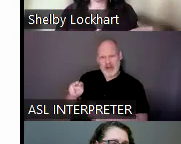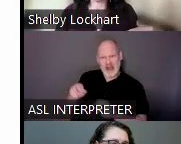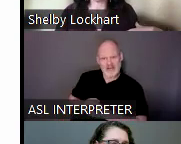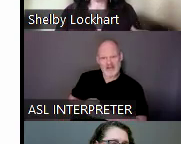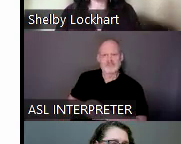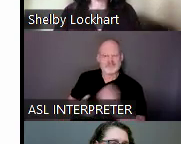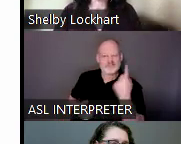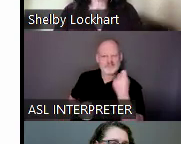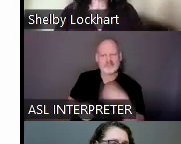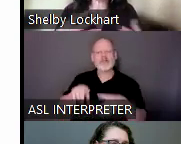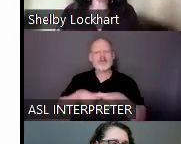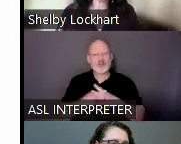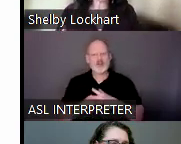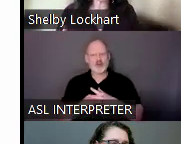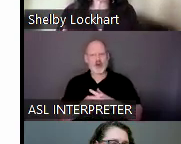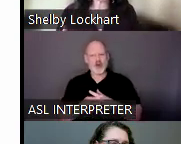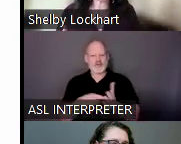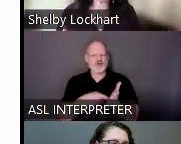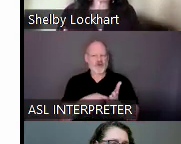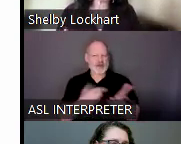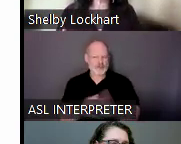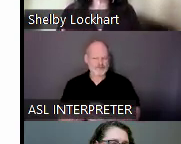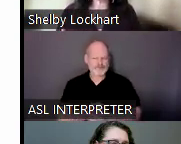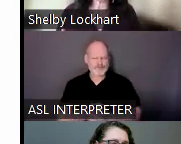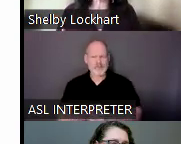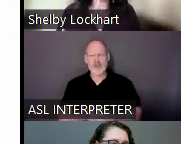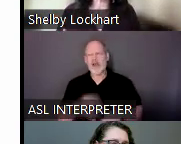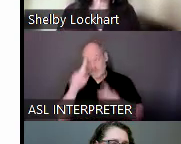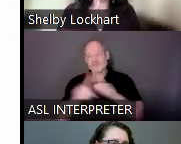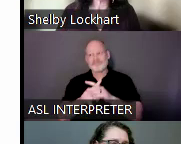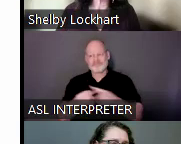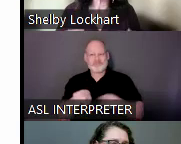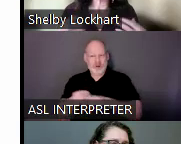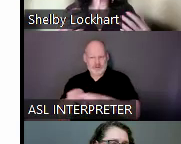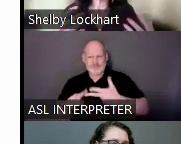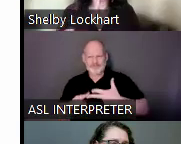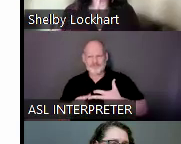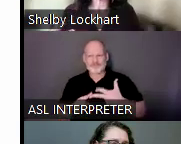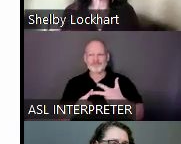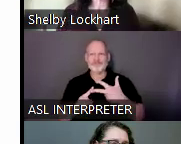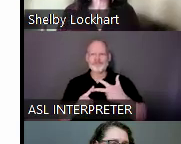beginning. The other thing I think that is really powerful is to just get visual